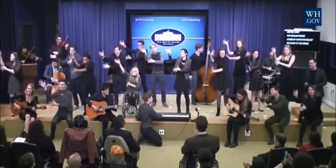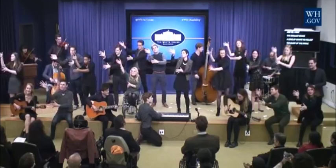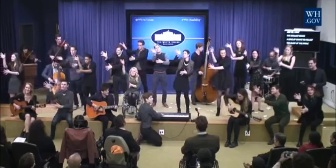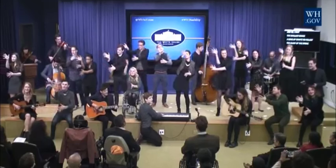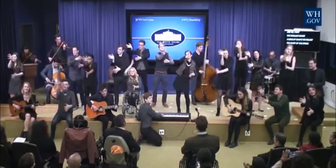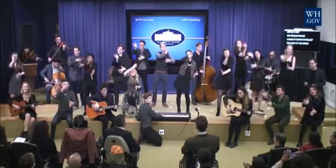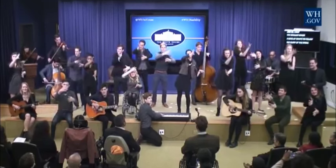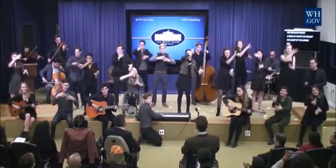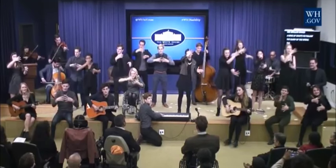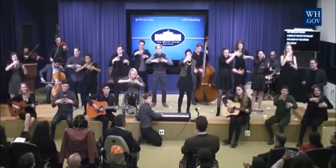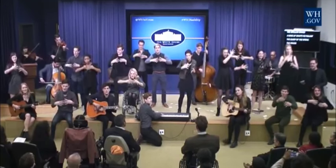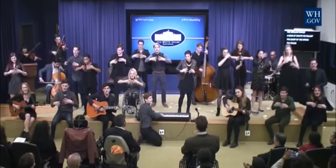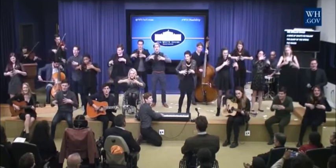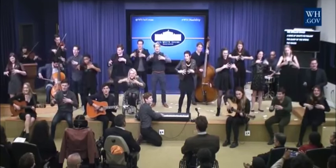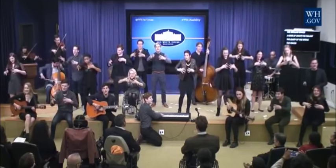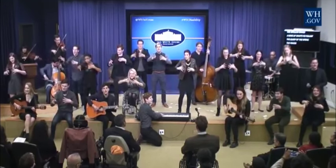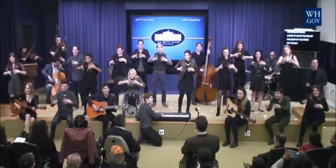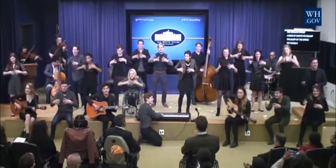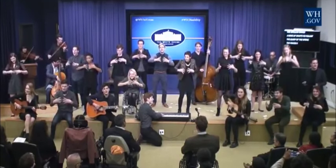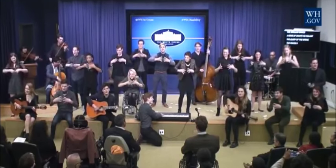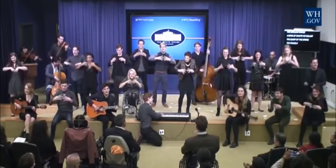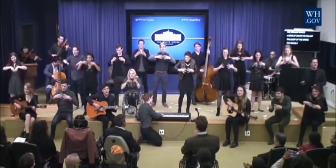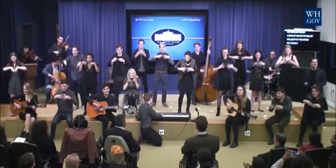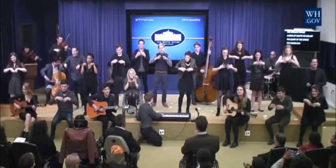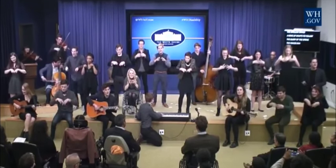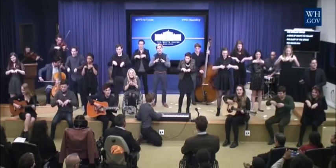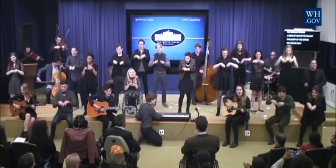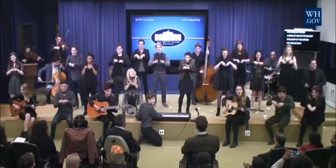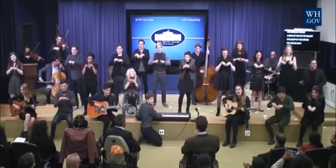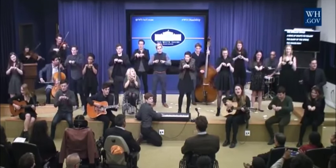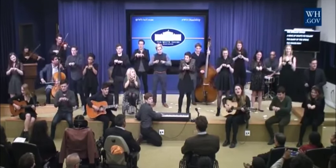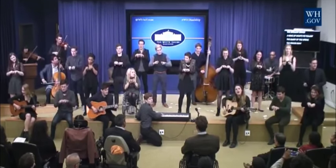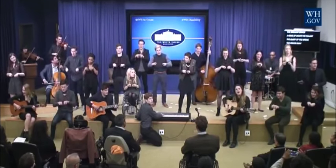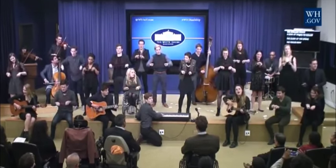The fences sway